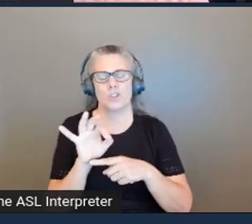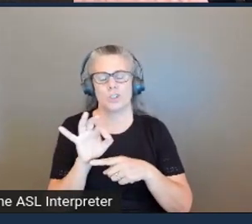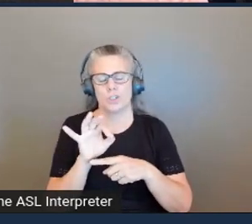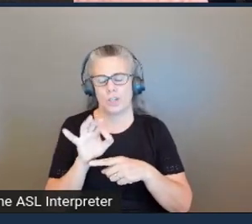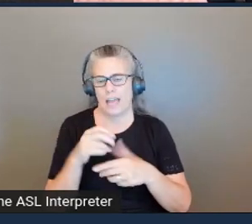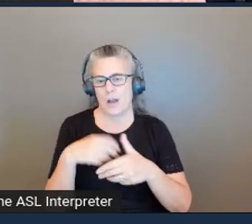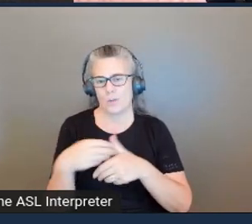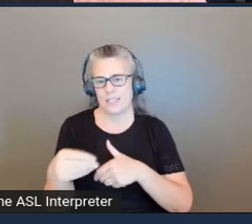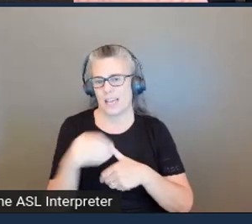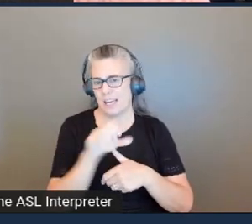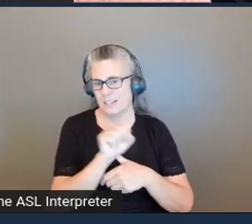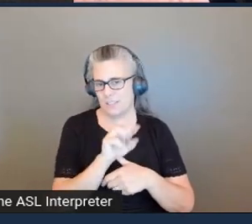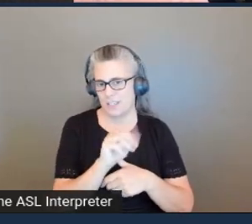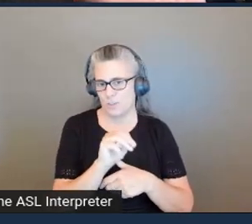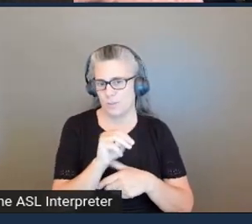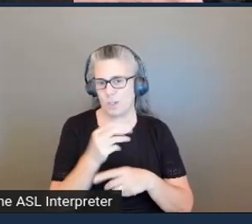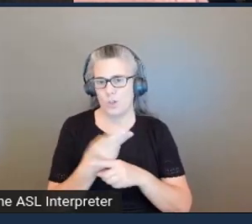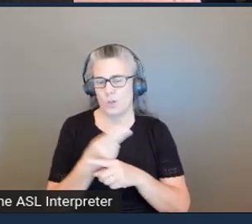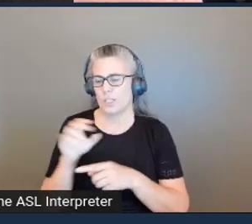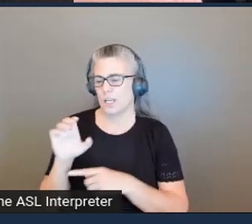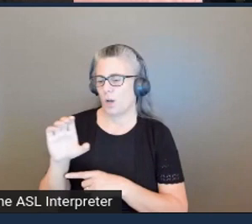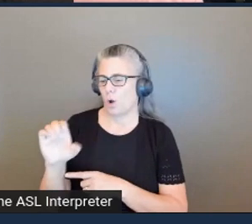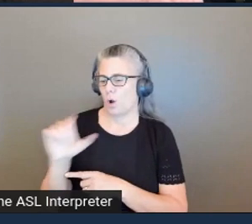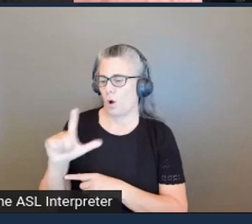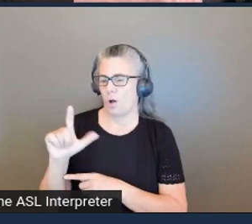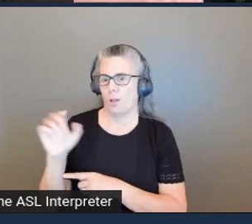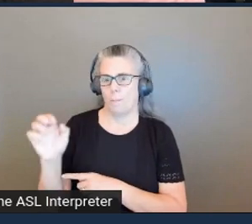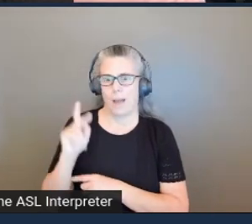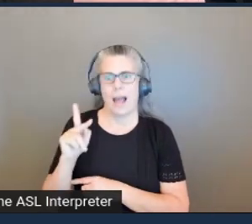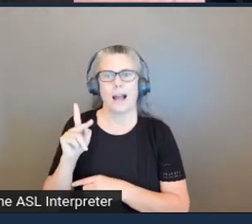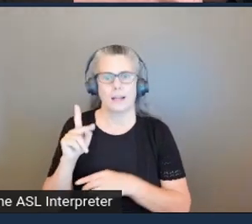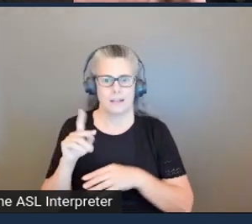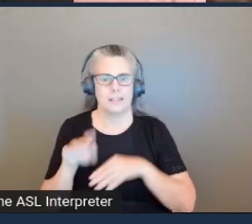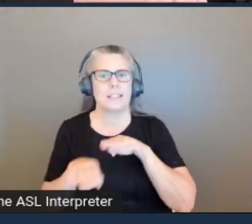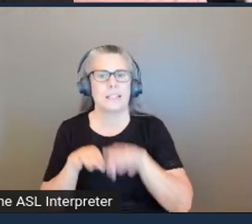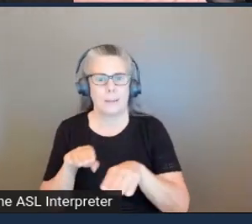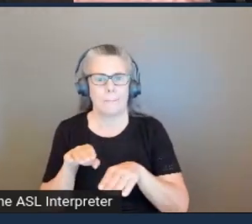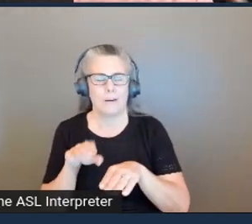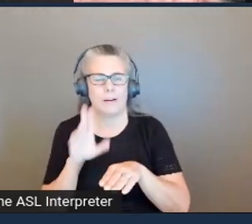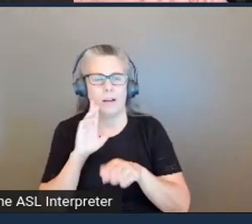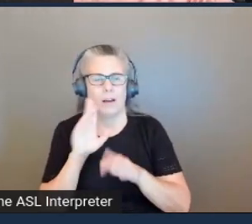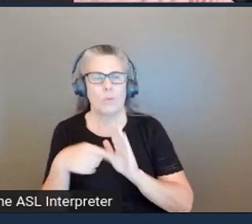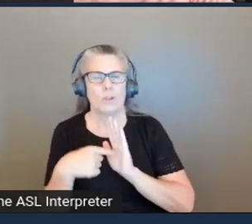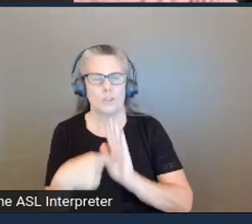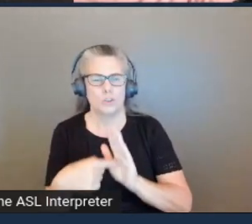in your SageMaker Pipeline, and these are two features that I'm gonna demonstrate today in these notebooks.